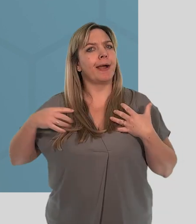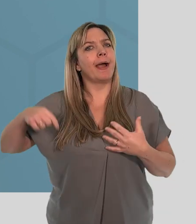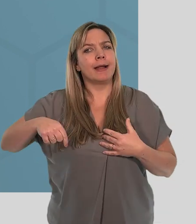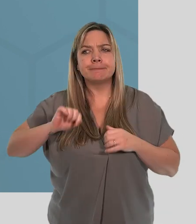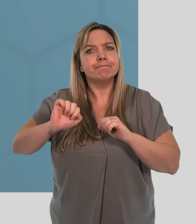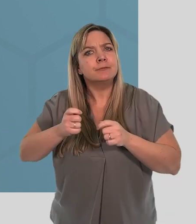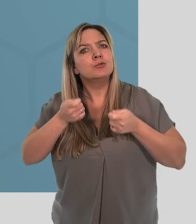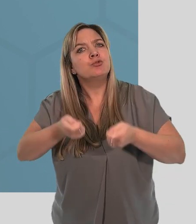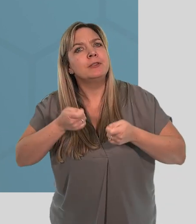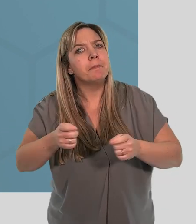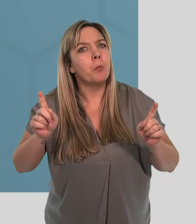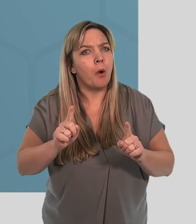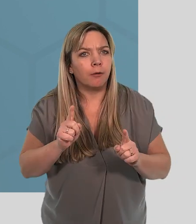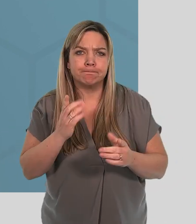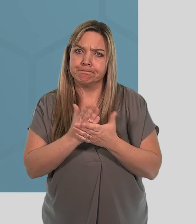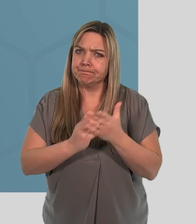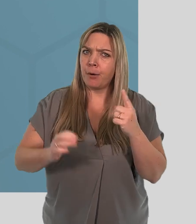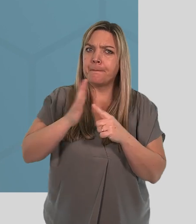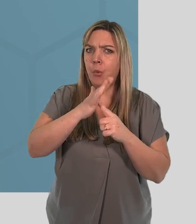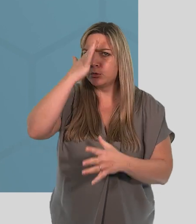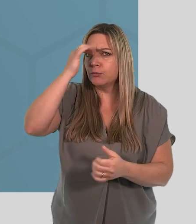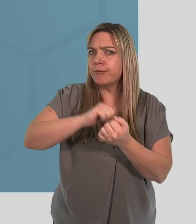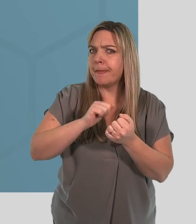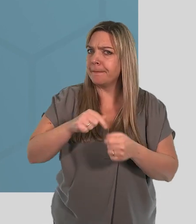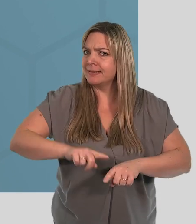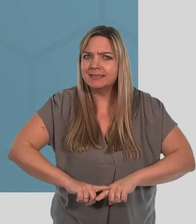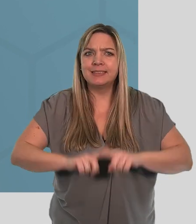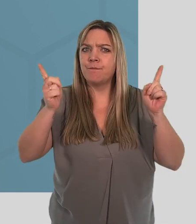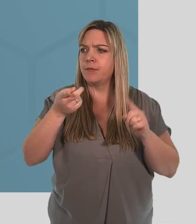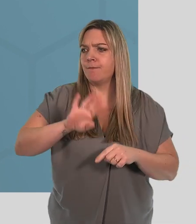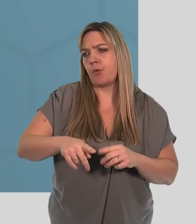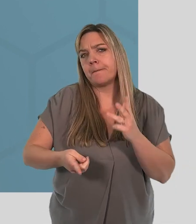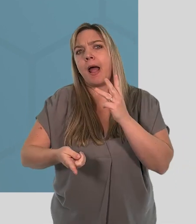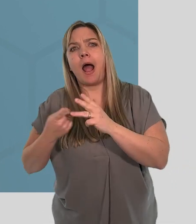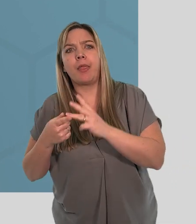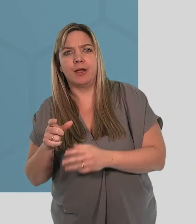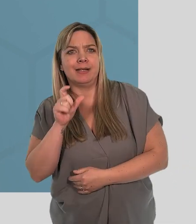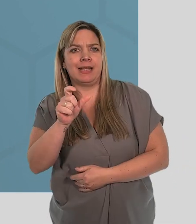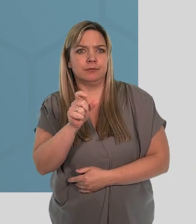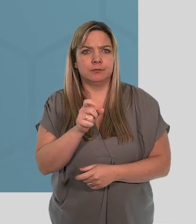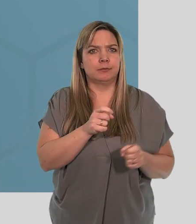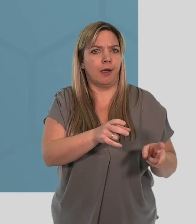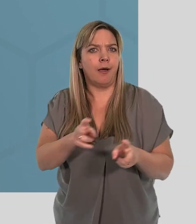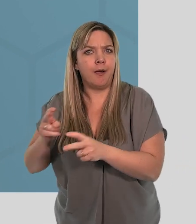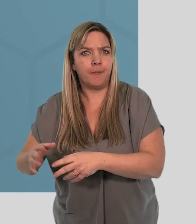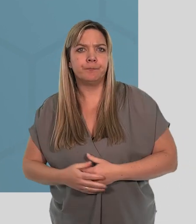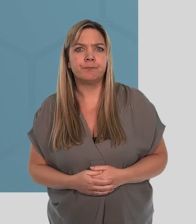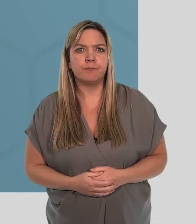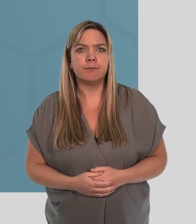bear in mind that it is very different from other cancer types. Chemotherapy in general does not work for this disease.